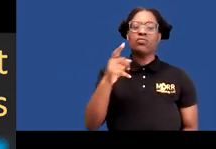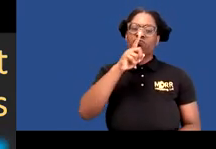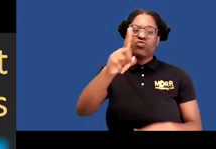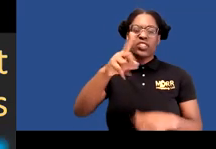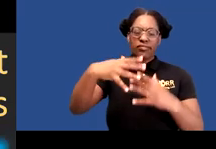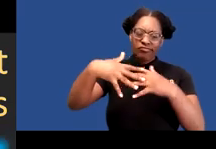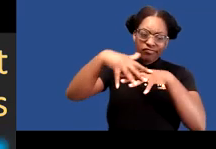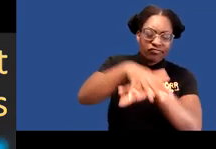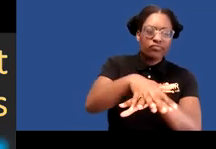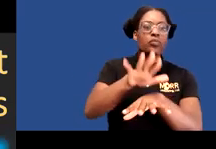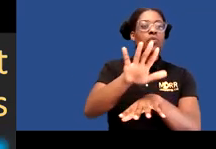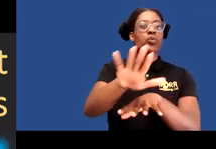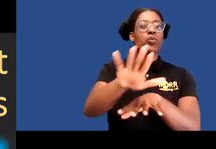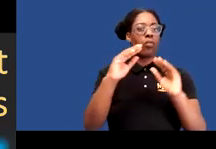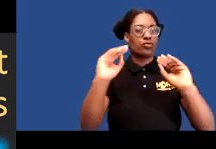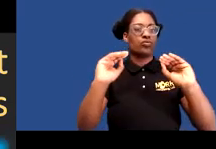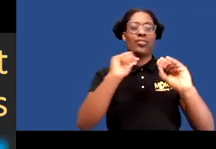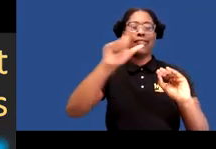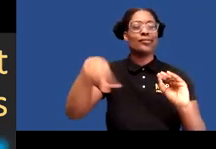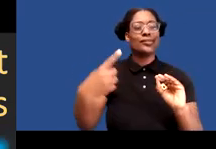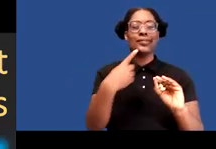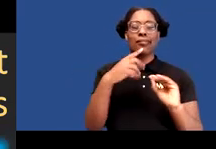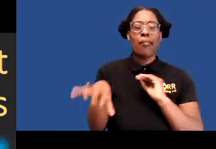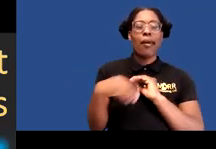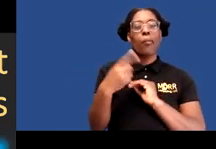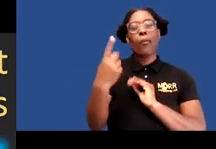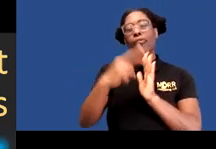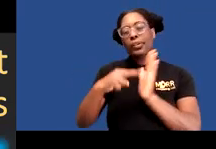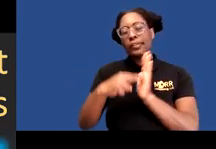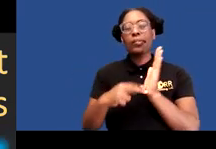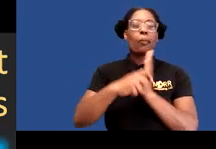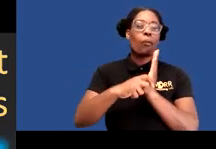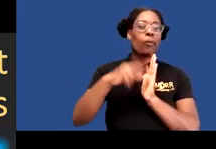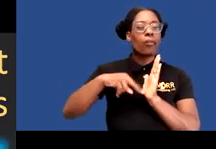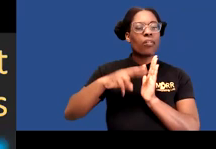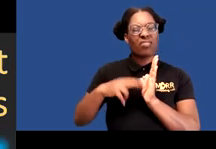restructuring your training curriculum could promote racial justice.